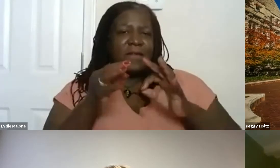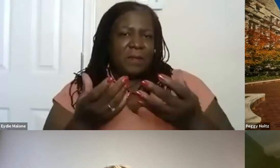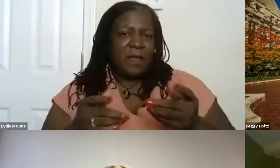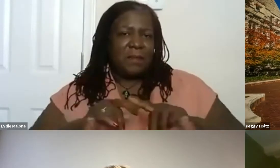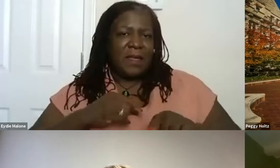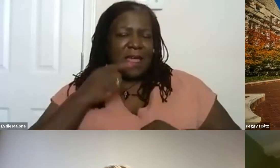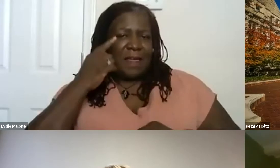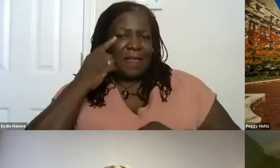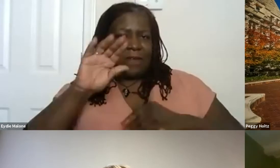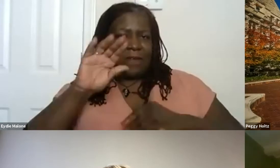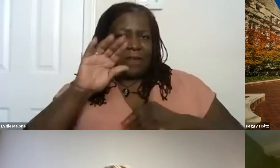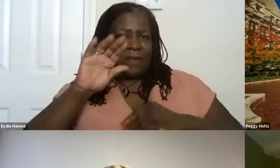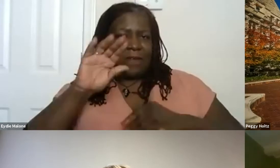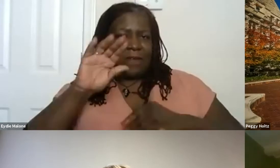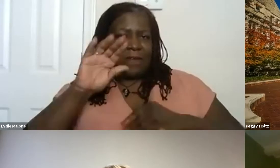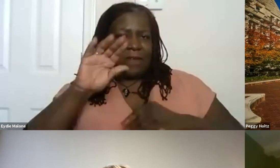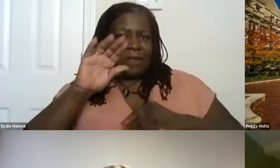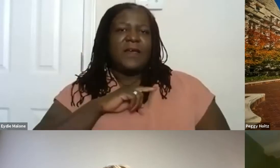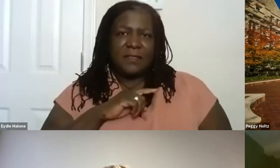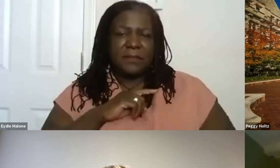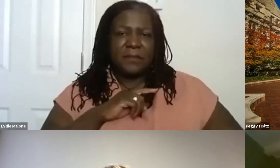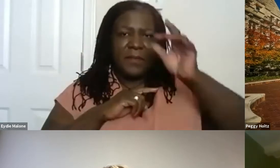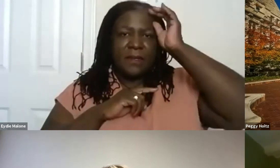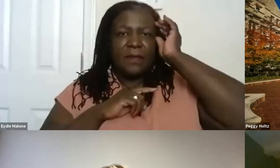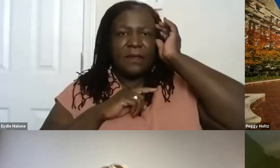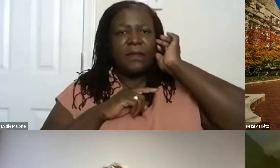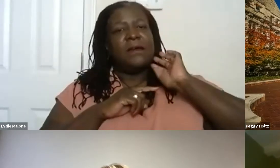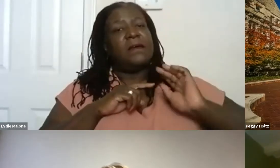of us, with or without a disability, just in our world, that mental health is a huge